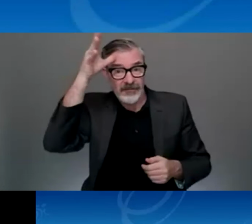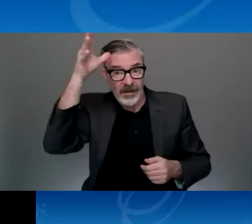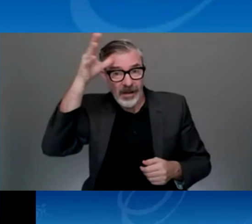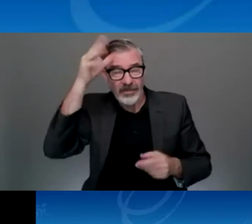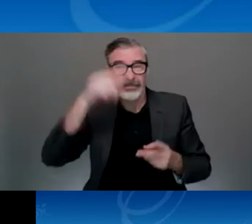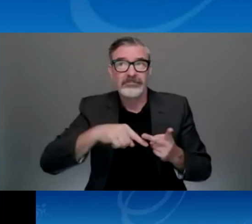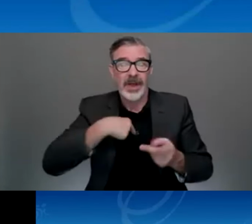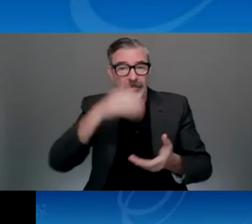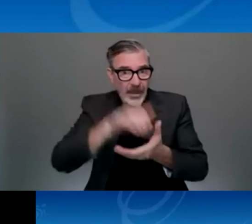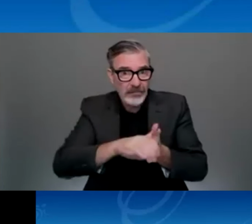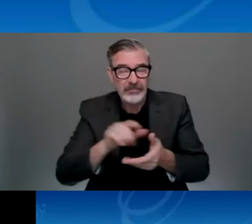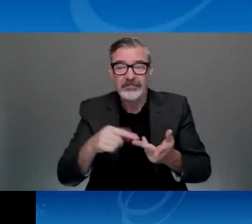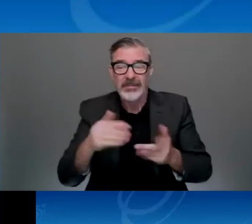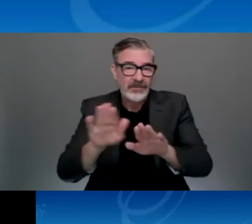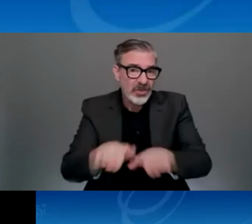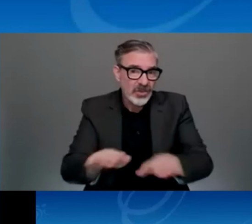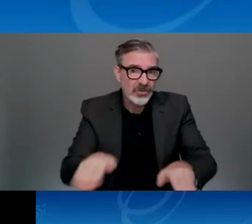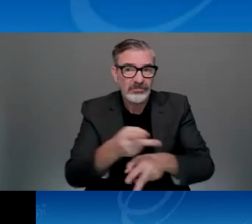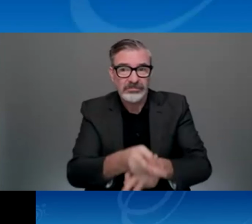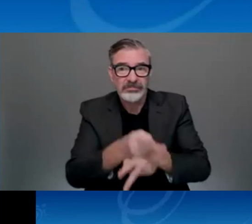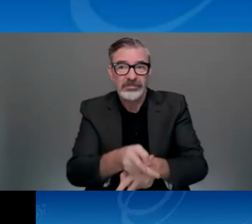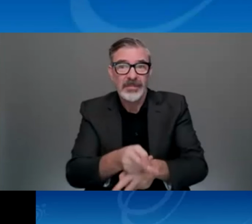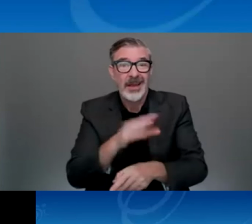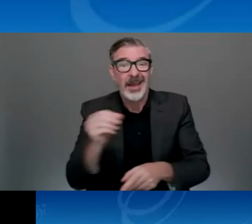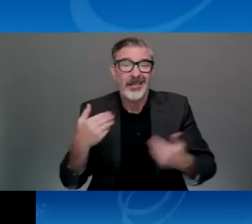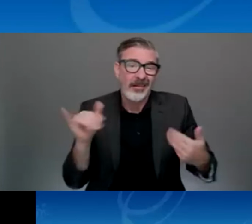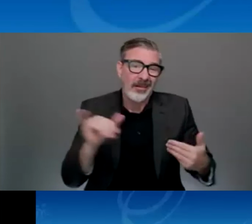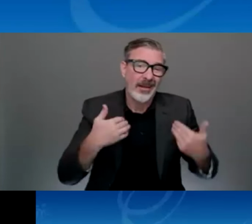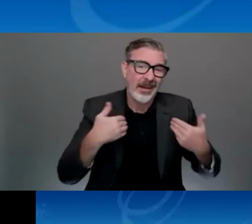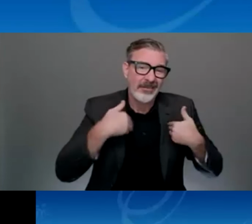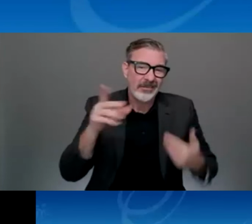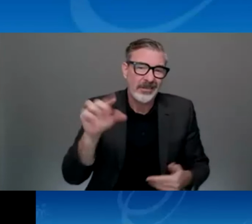caregiver, and a fur dad of two dogs. I work in the loyalty department of Canadian